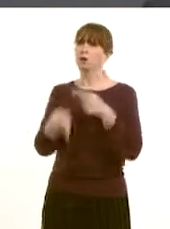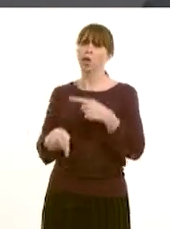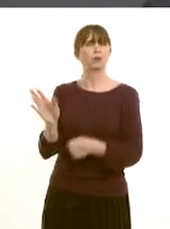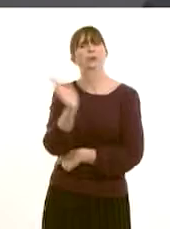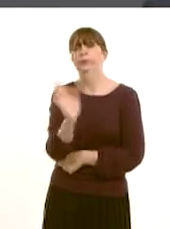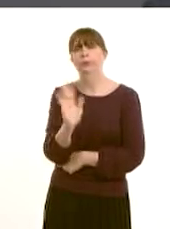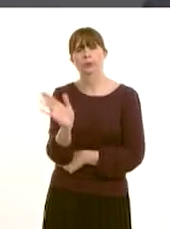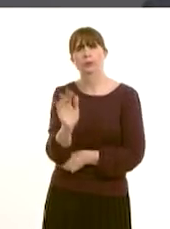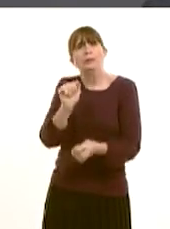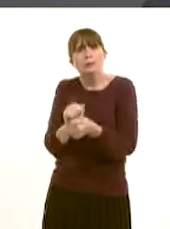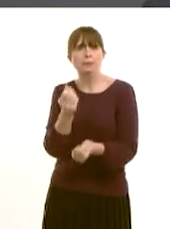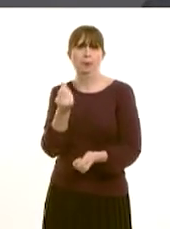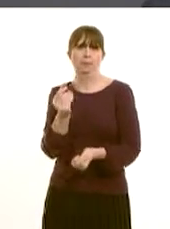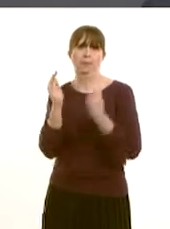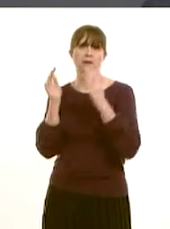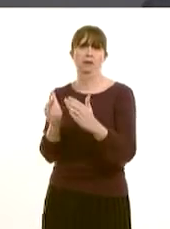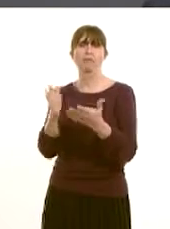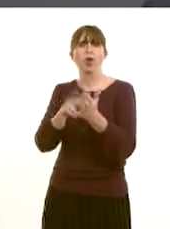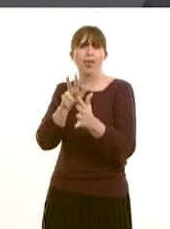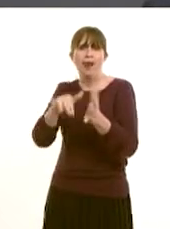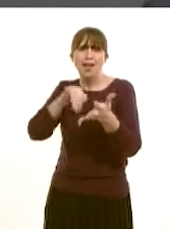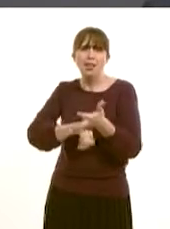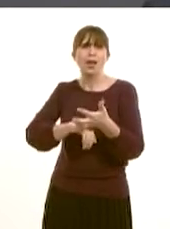support a secure future for our NHS service.